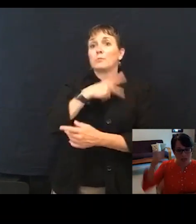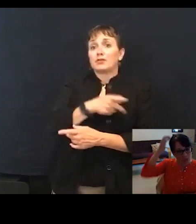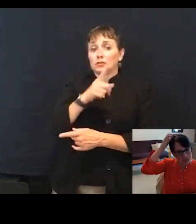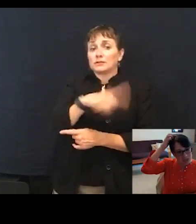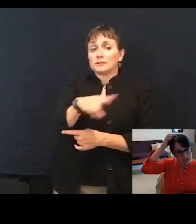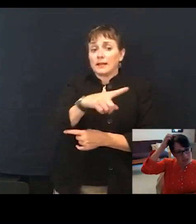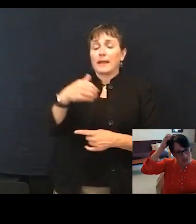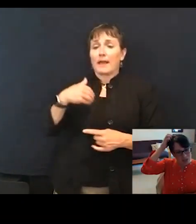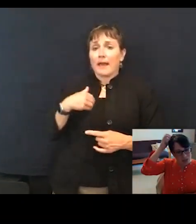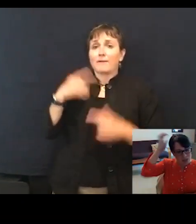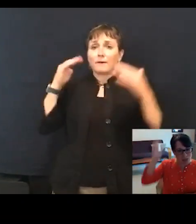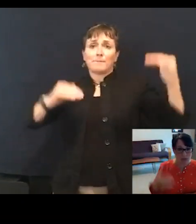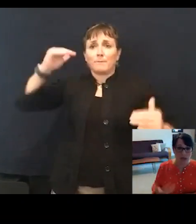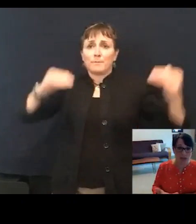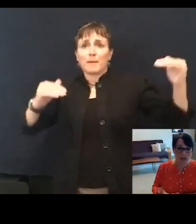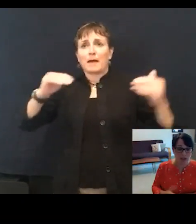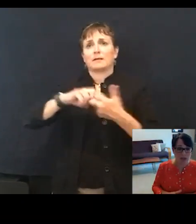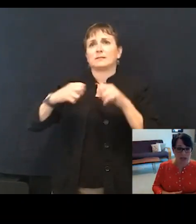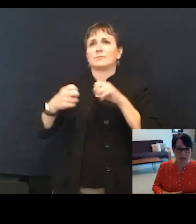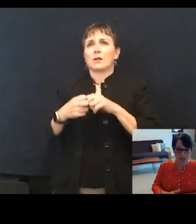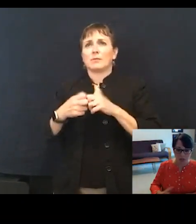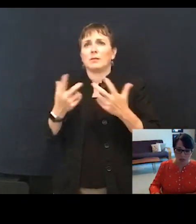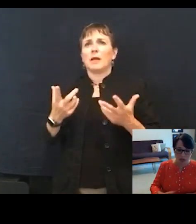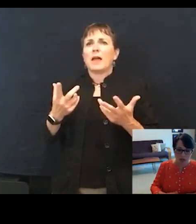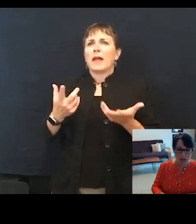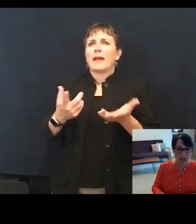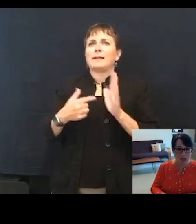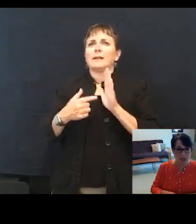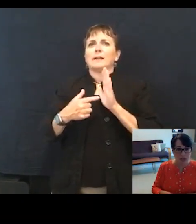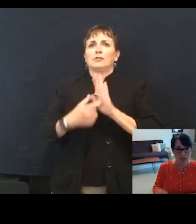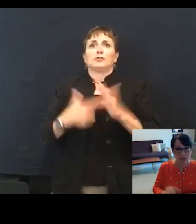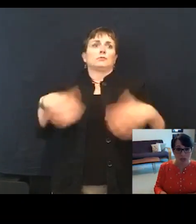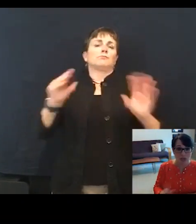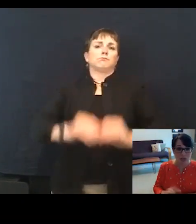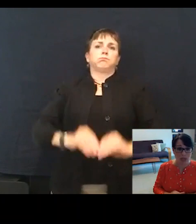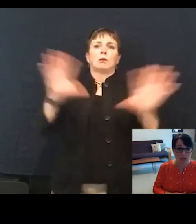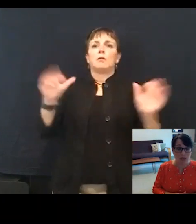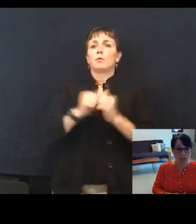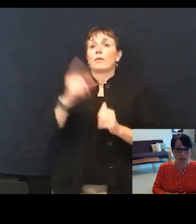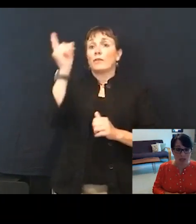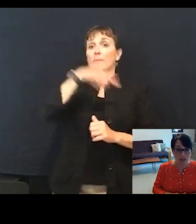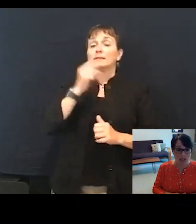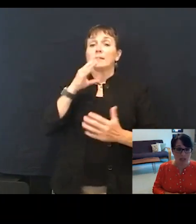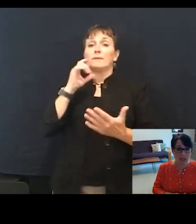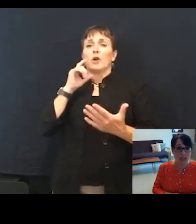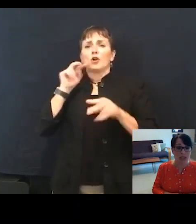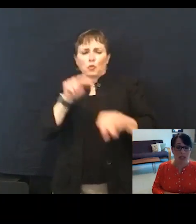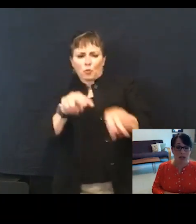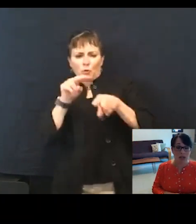presents a little bit more dramatically in the mice. If you look in their cage, they have circling behavior and head tossing.